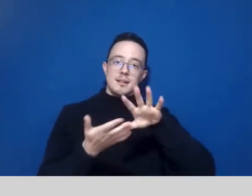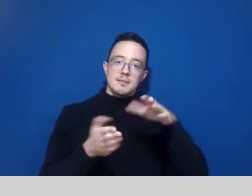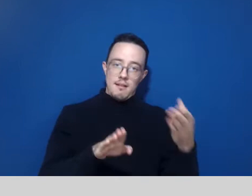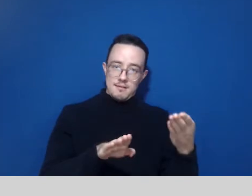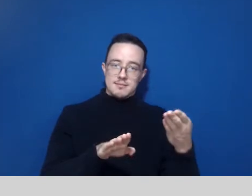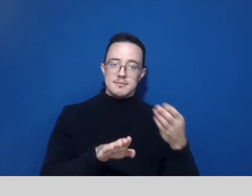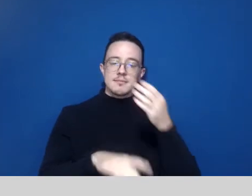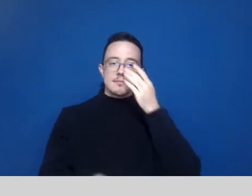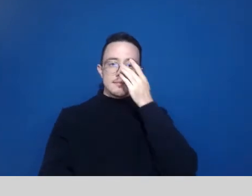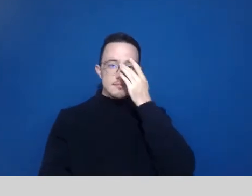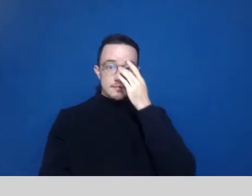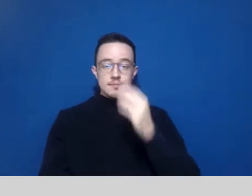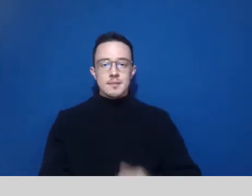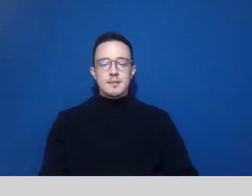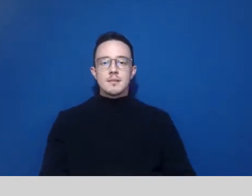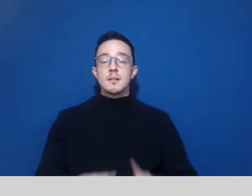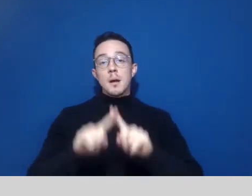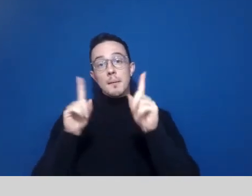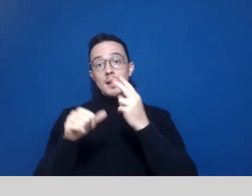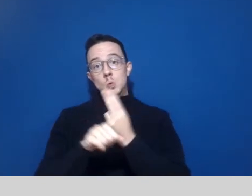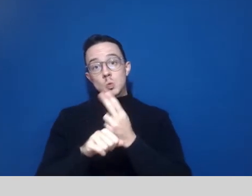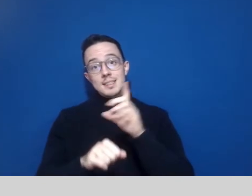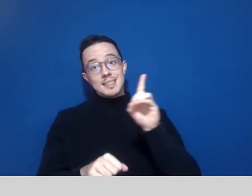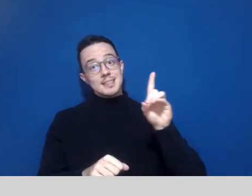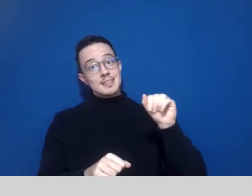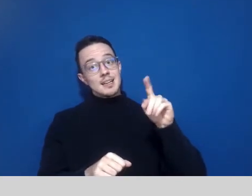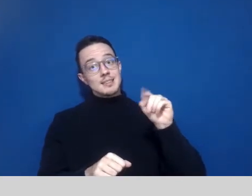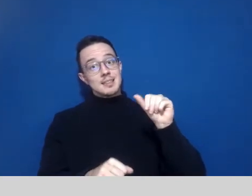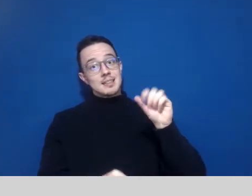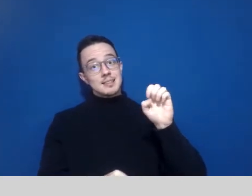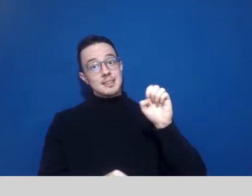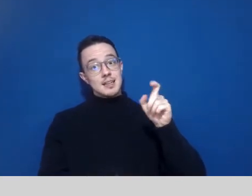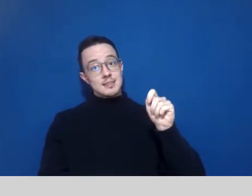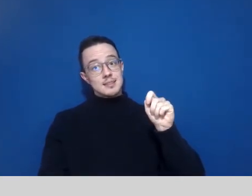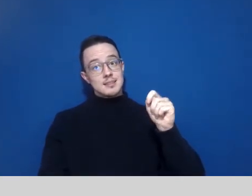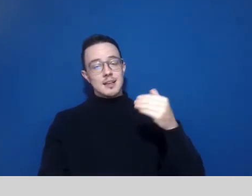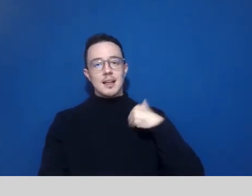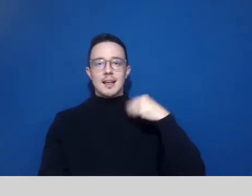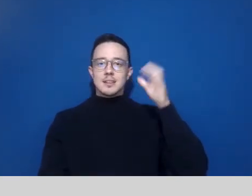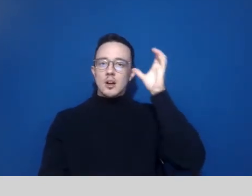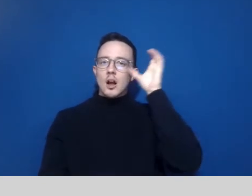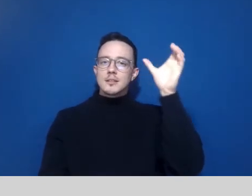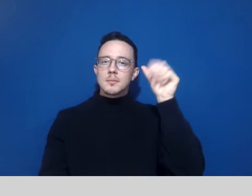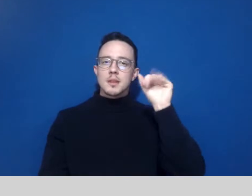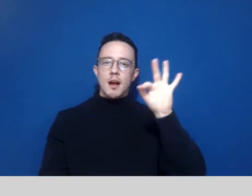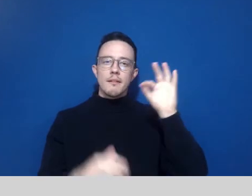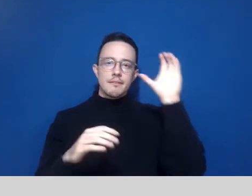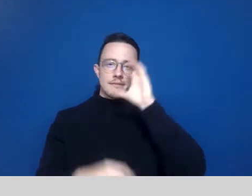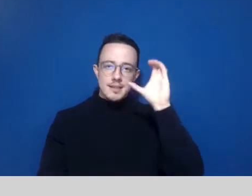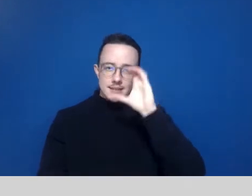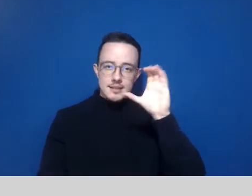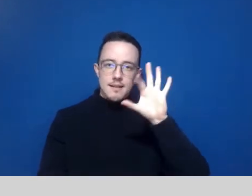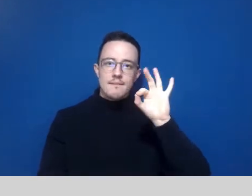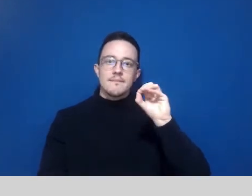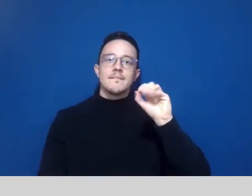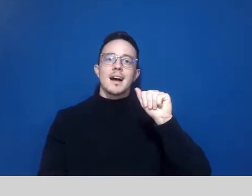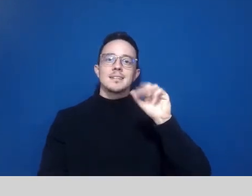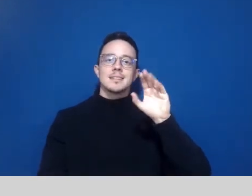But Datasette kicks in and does some really useful things for us. Firstly, Datasette has a concept of faceting where it looks for columns